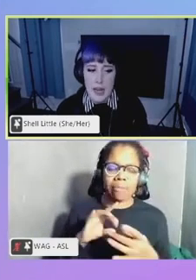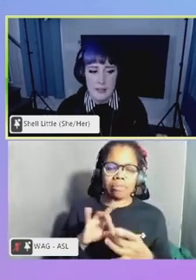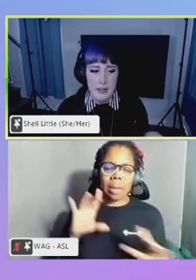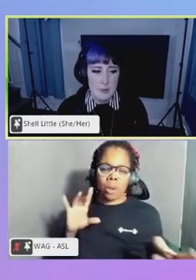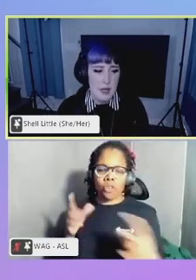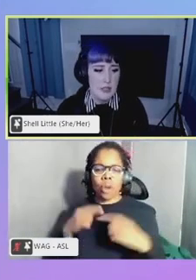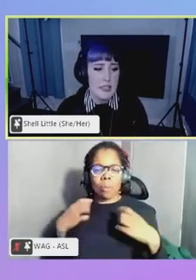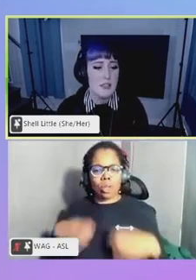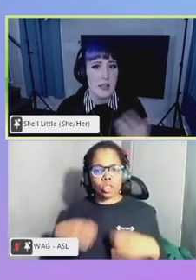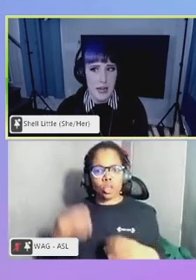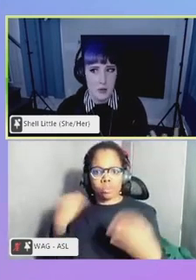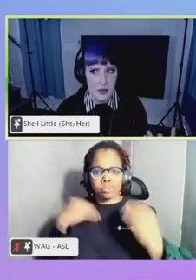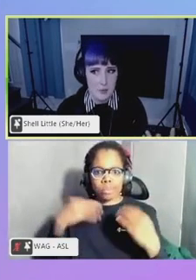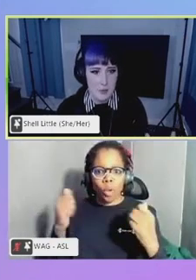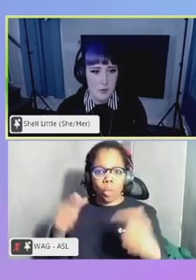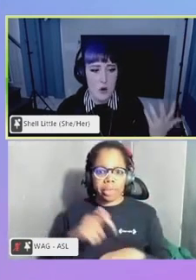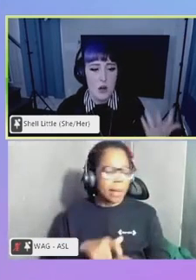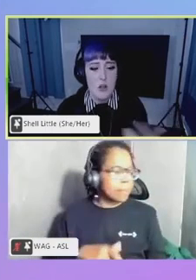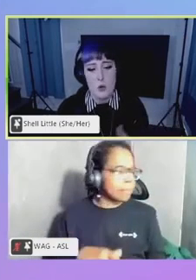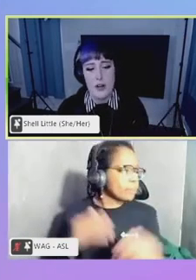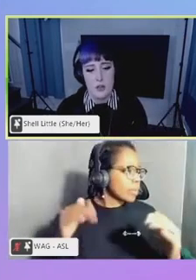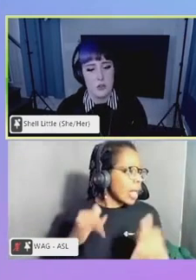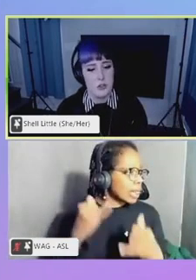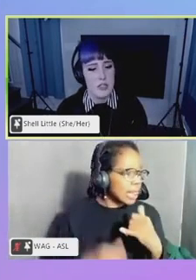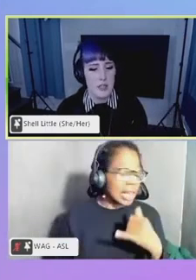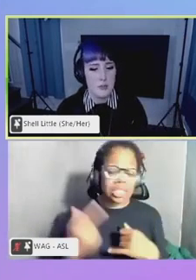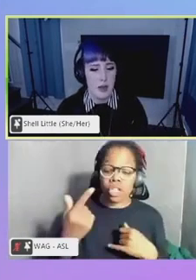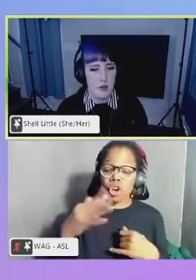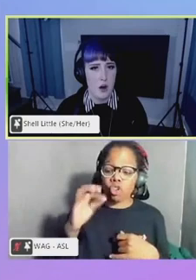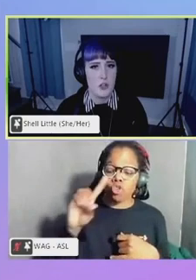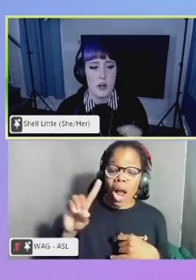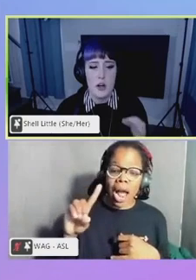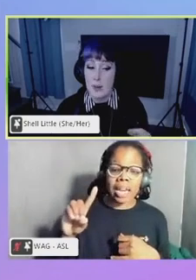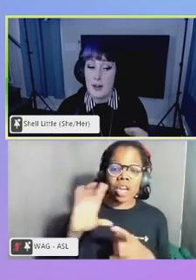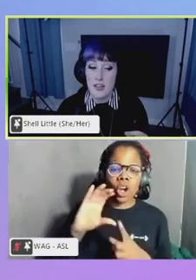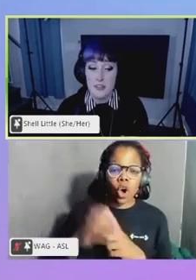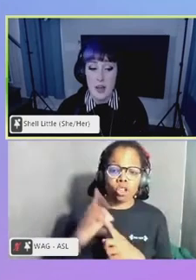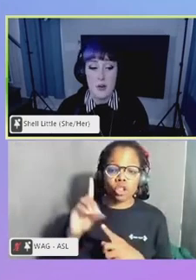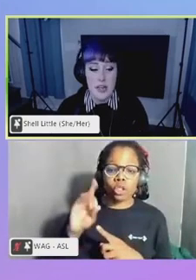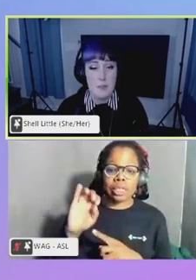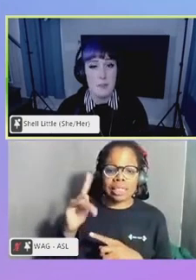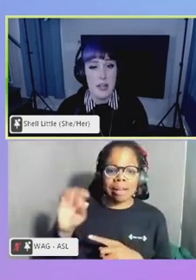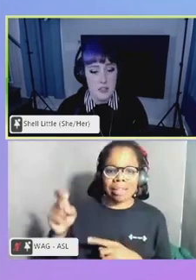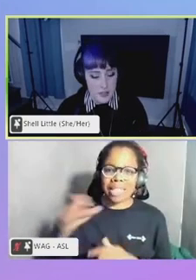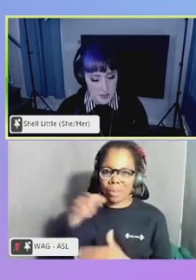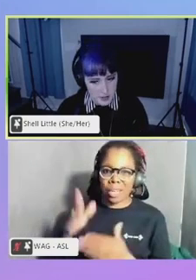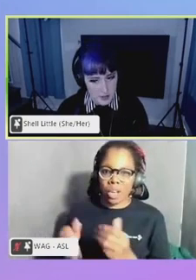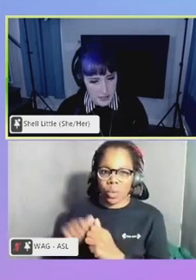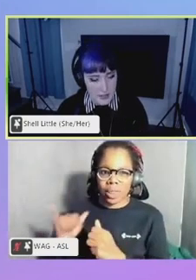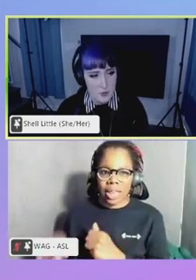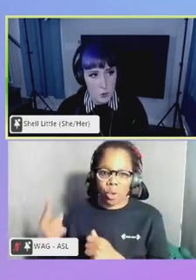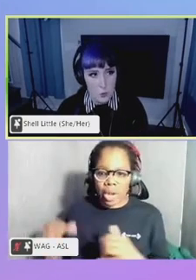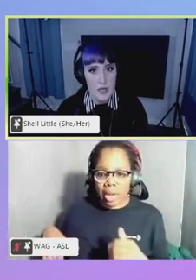that kind of content interest you, if you know, anything that I have spoken about in the past